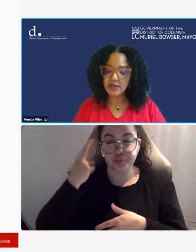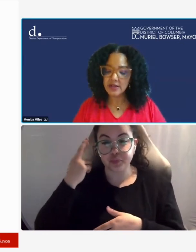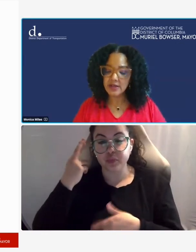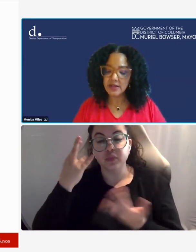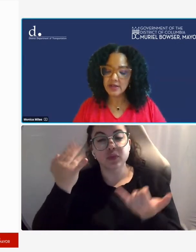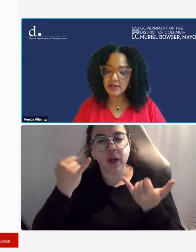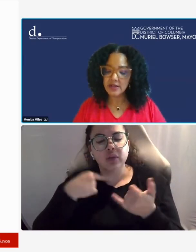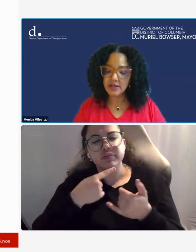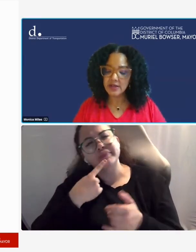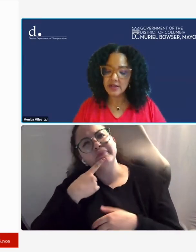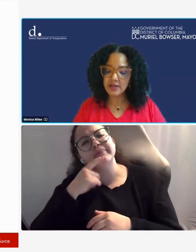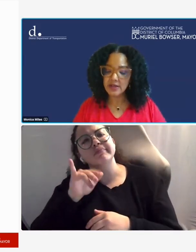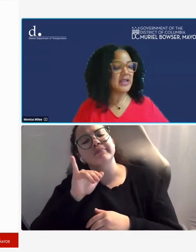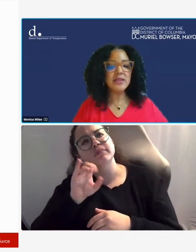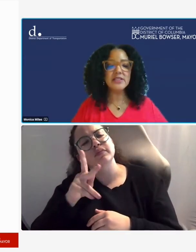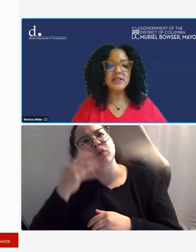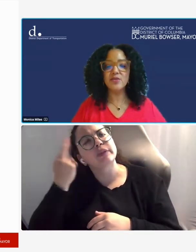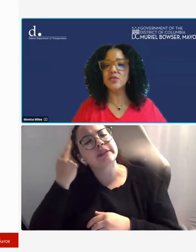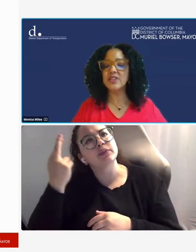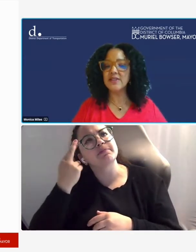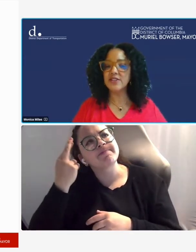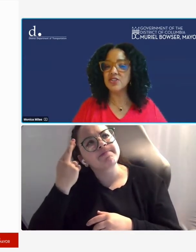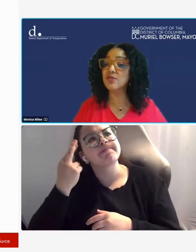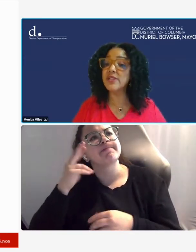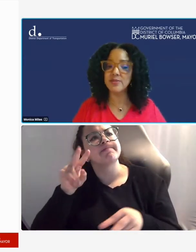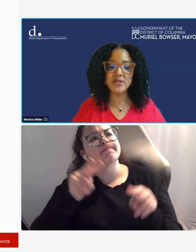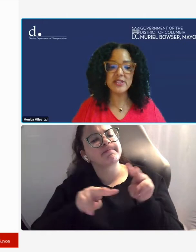okay reasonableness now let's look at the definition of reasonableness